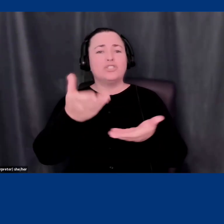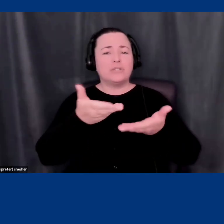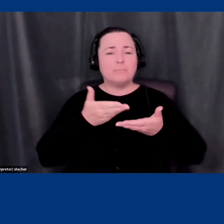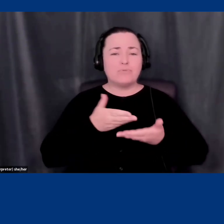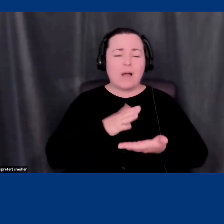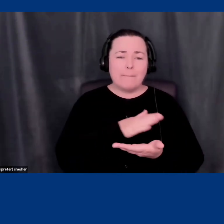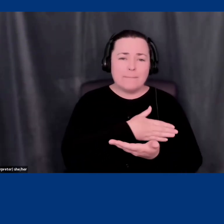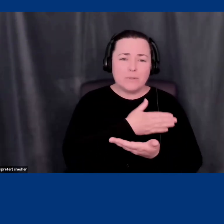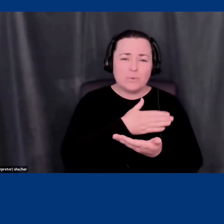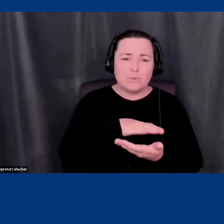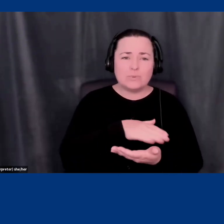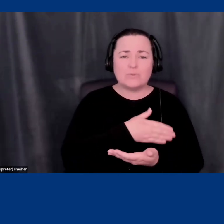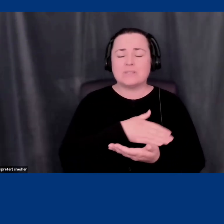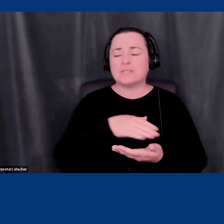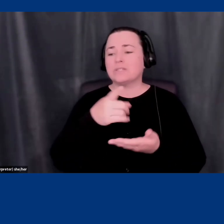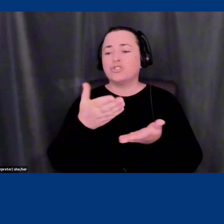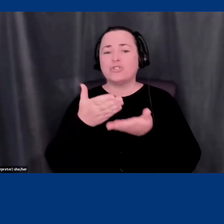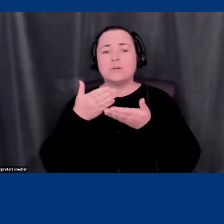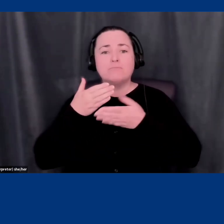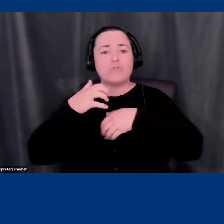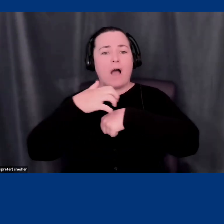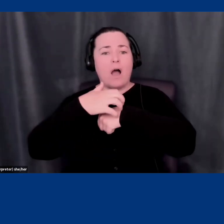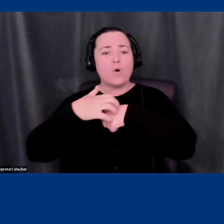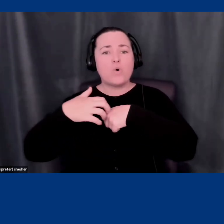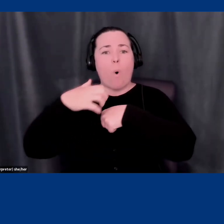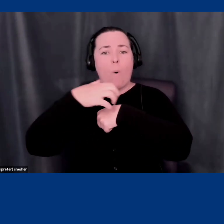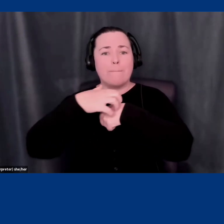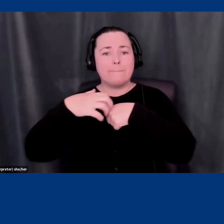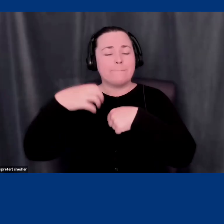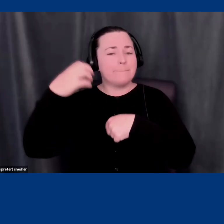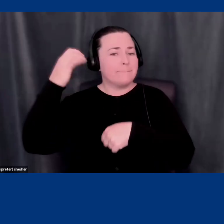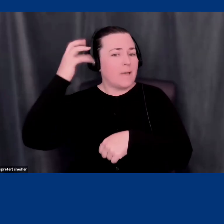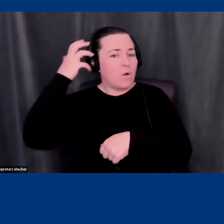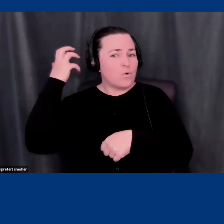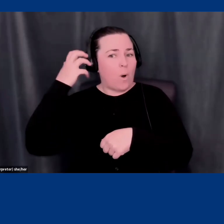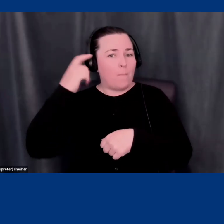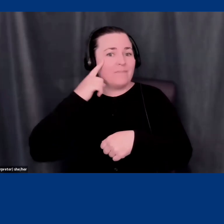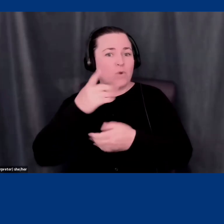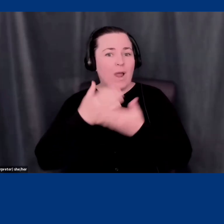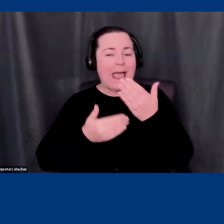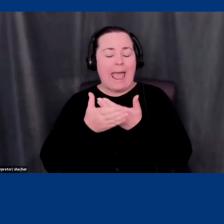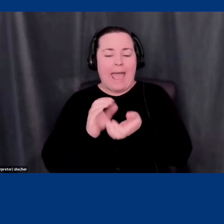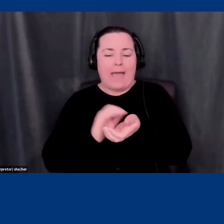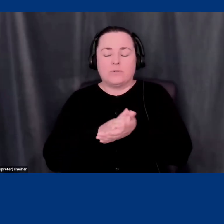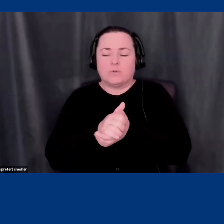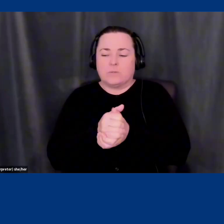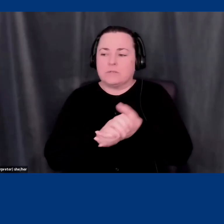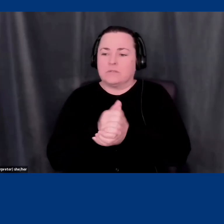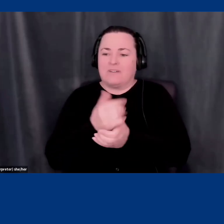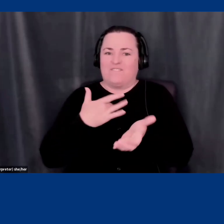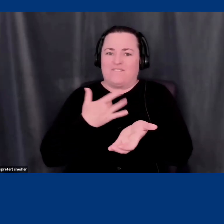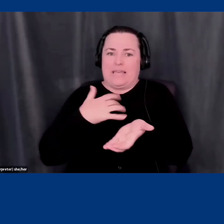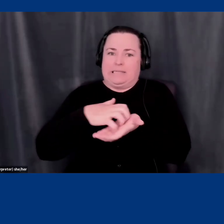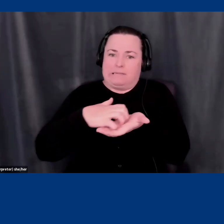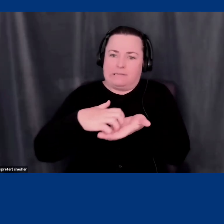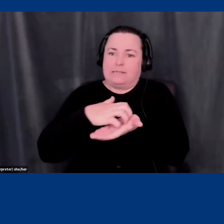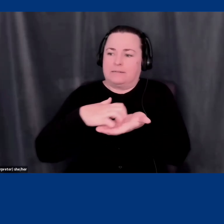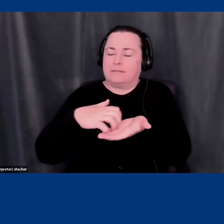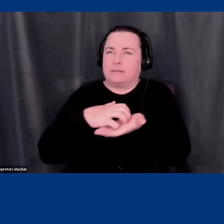these combs that you stick in your hand for a a different sensory effect to take away the pain, she was amazing.